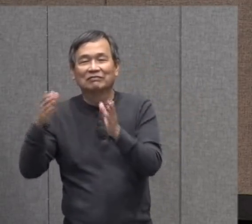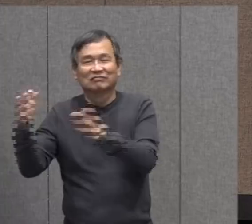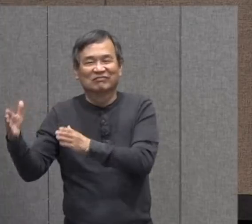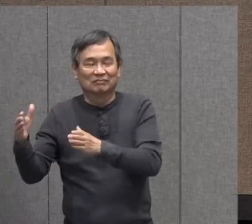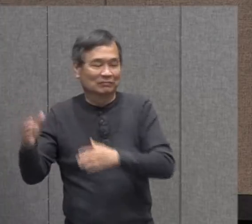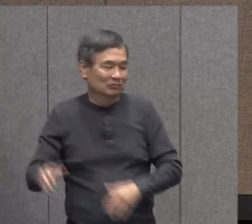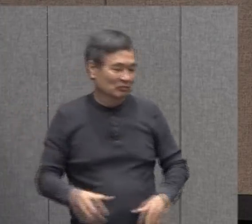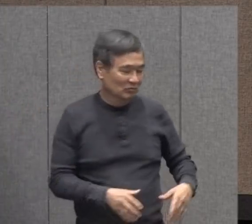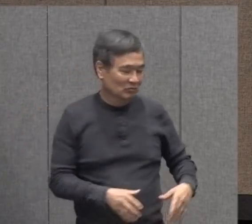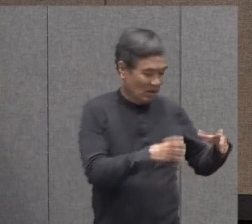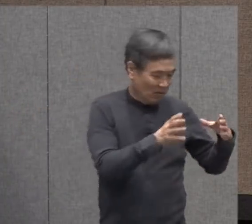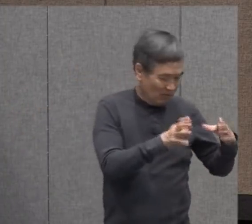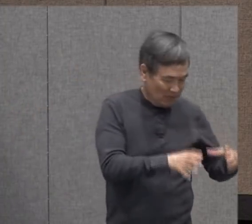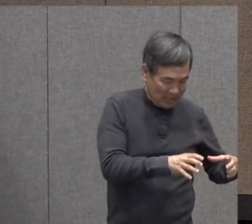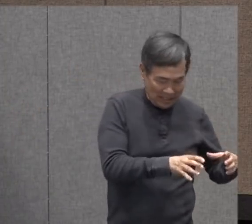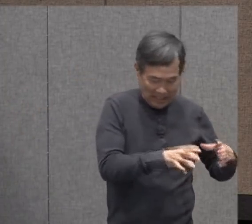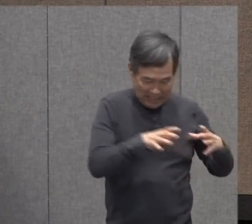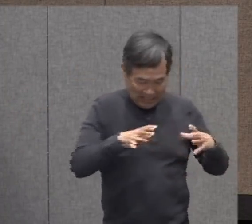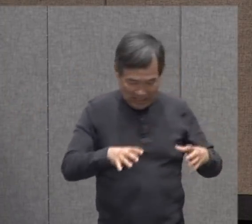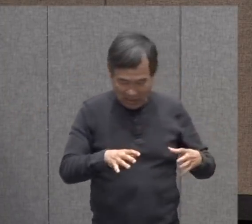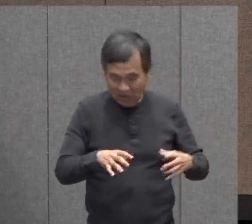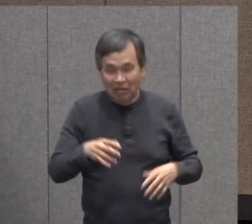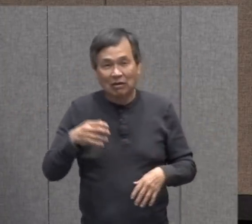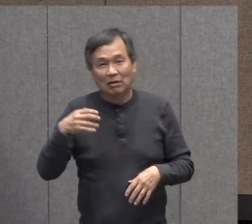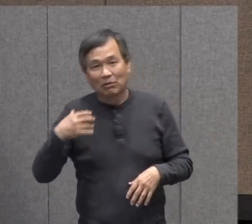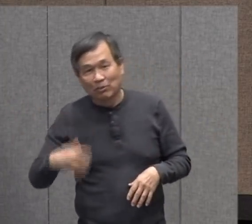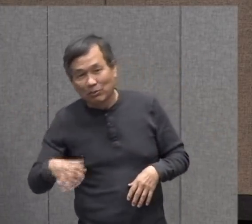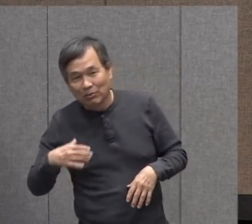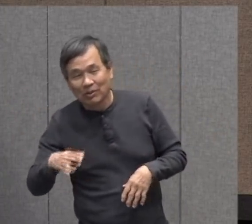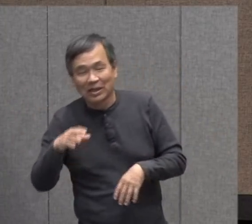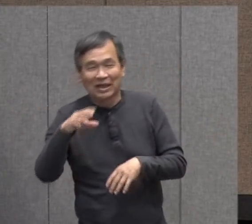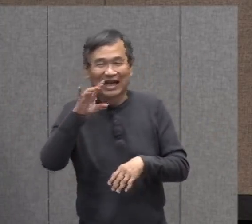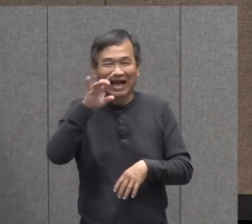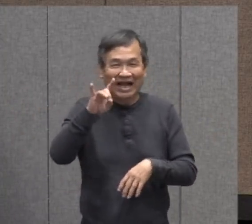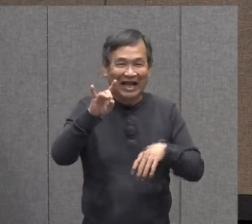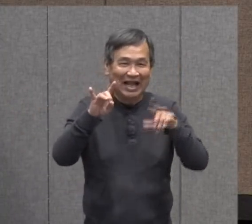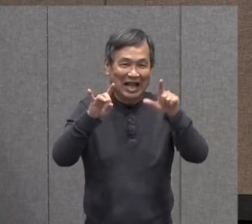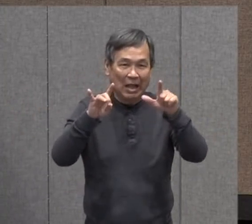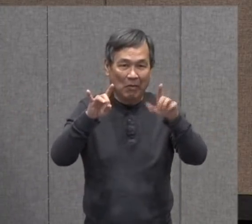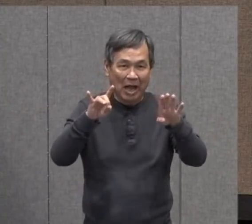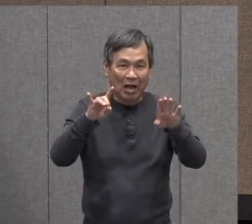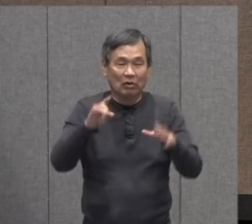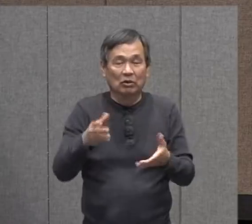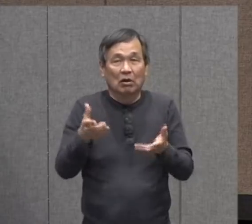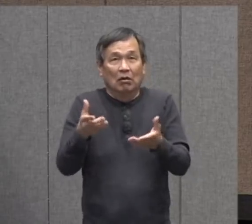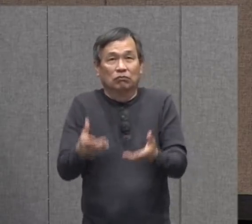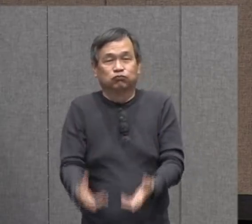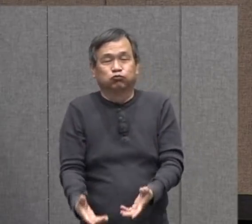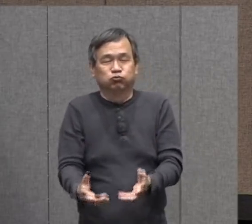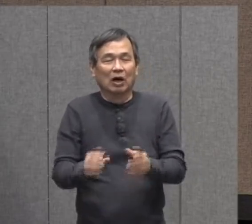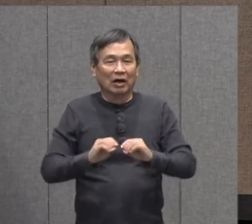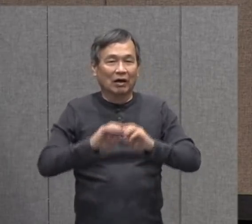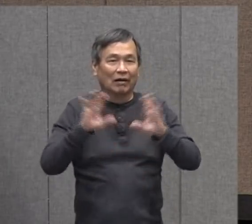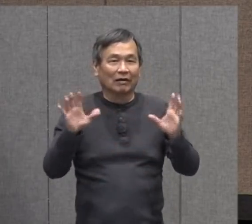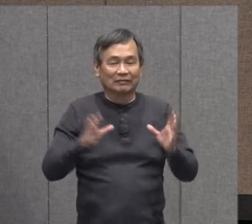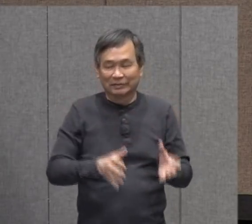And then for sure, this eight pound exercise ball is definitely the heaviest object I brought today.